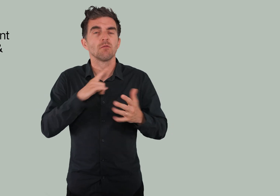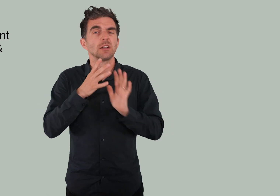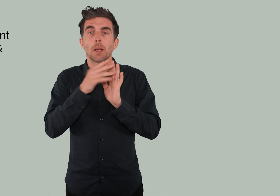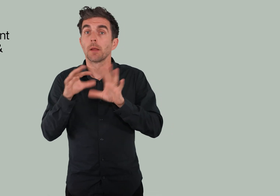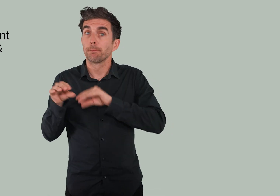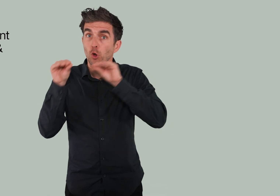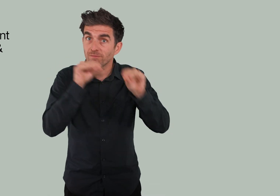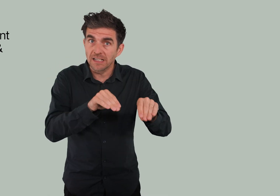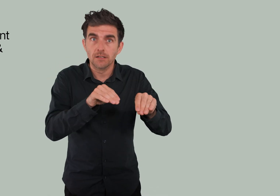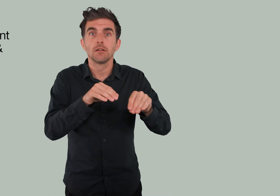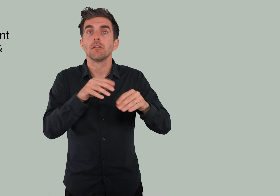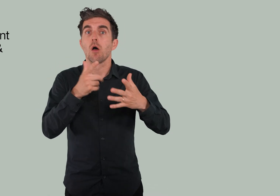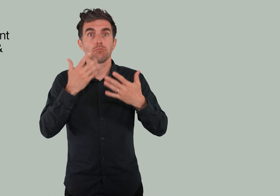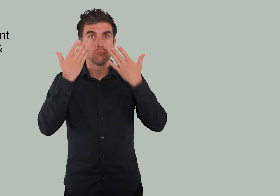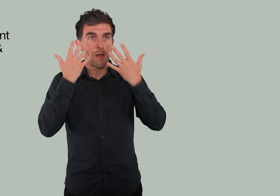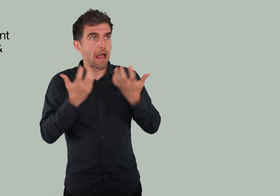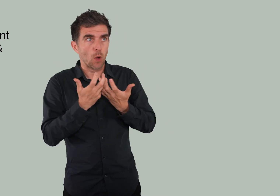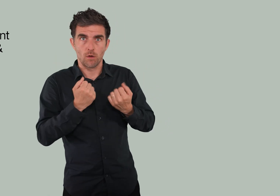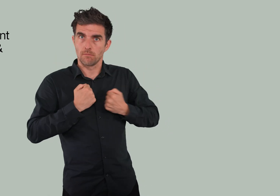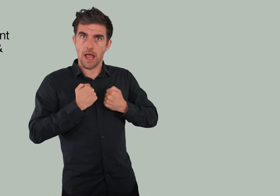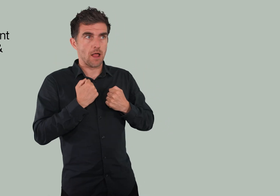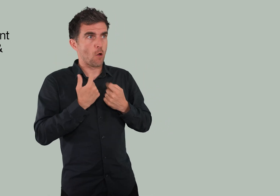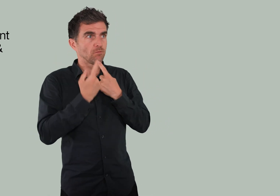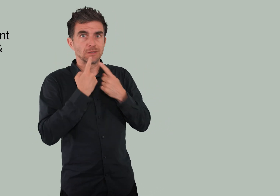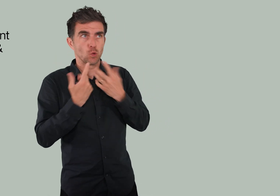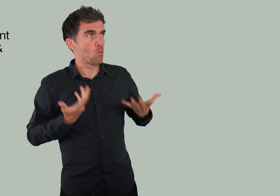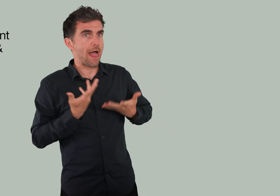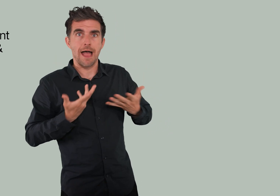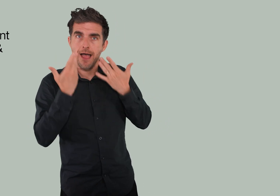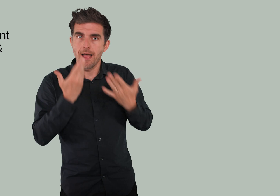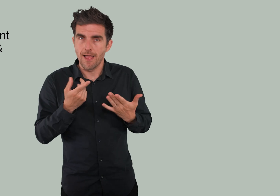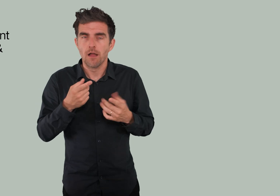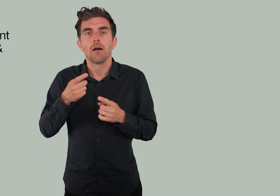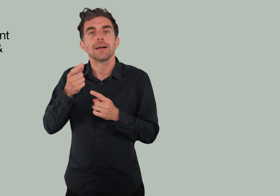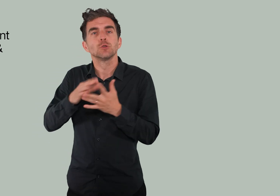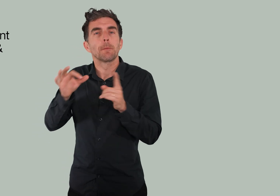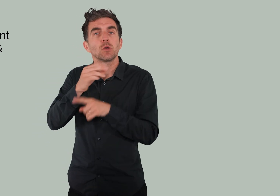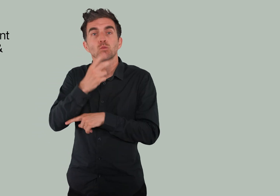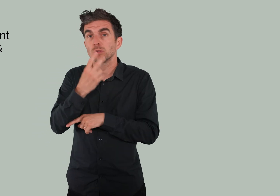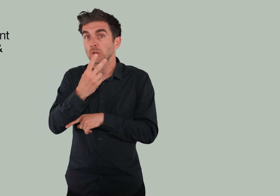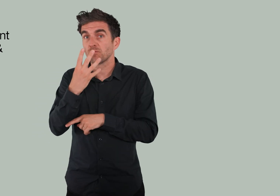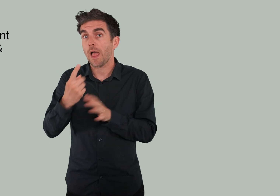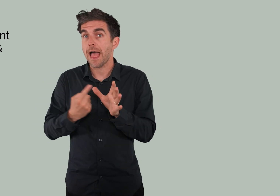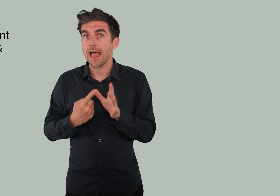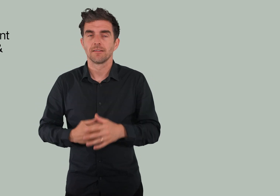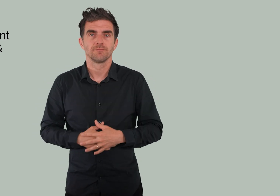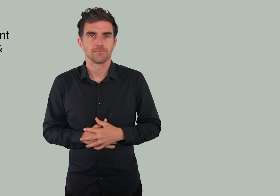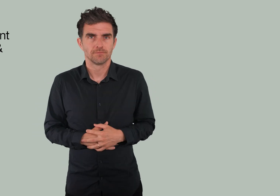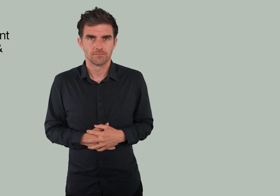(e.g. moving areas) or not knowing how to access their records (DWP, 2024a).